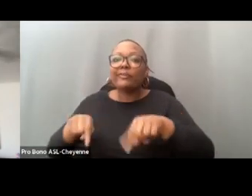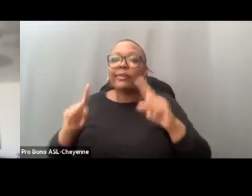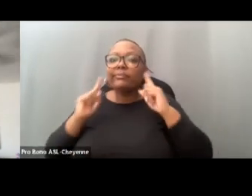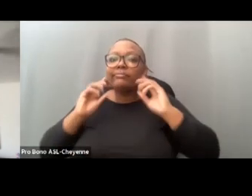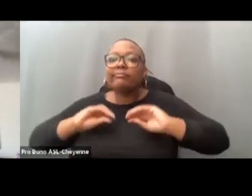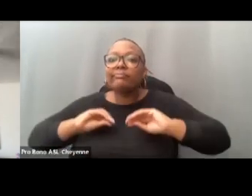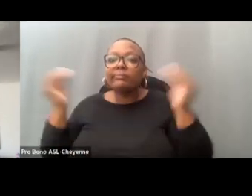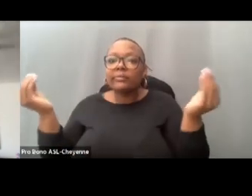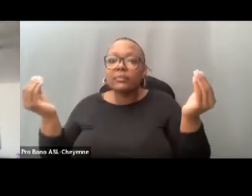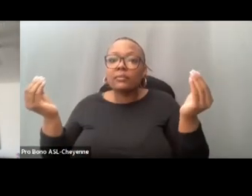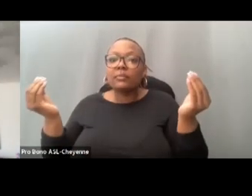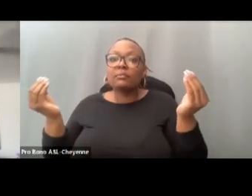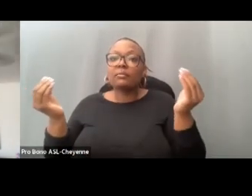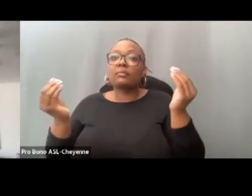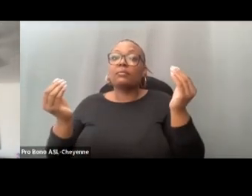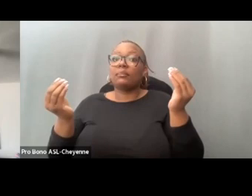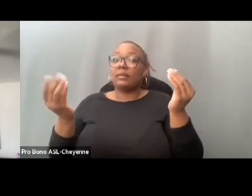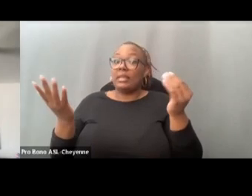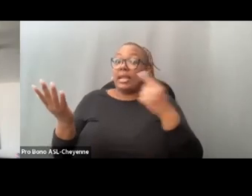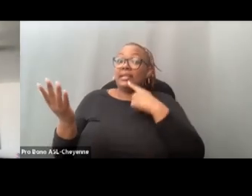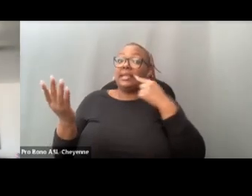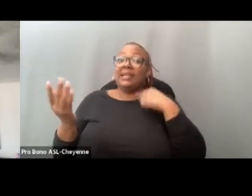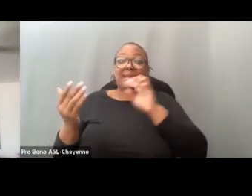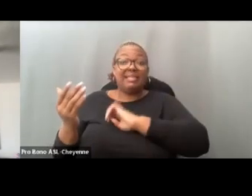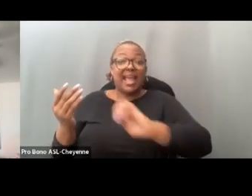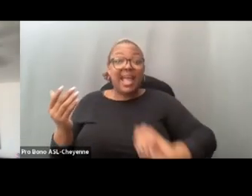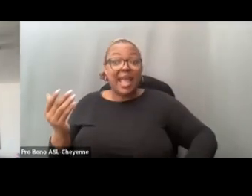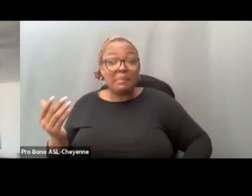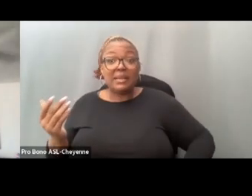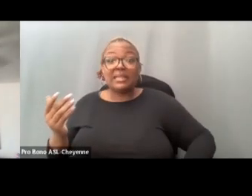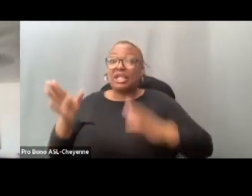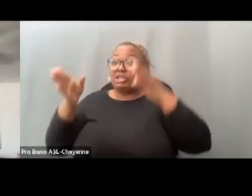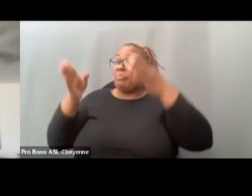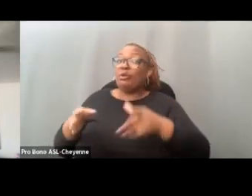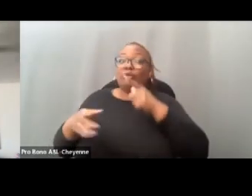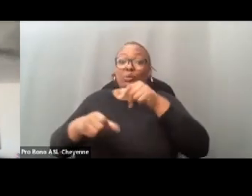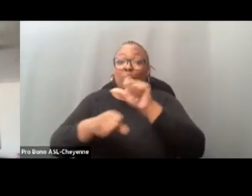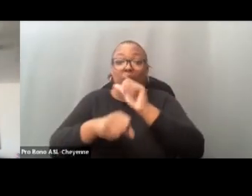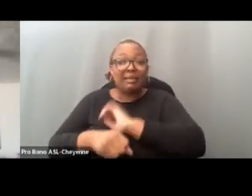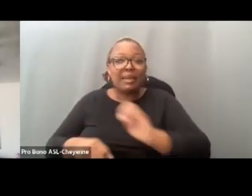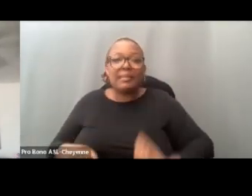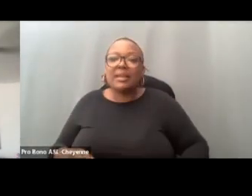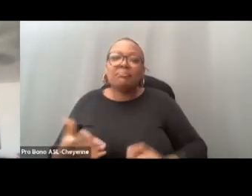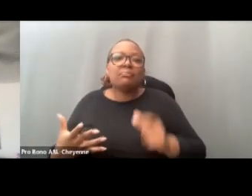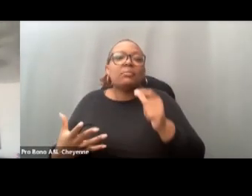You know, that said to me that embassy, the ambassador, the people in it, they just didn't think